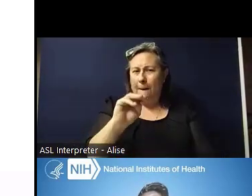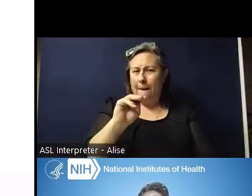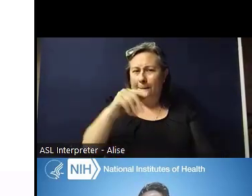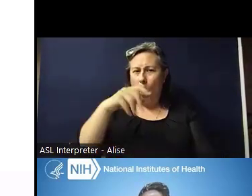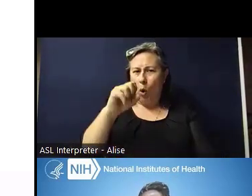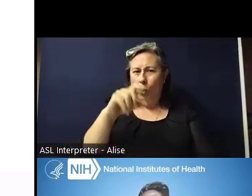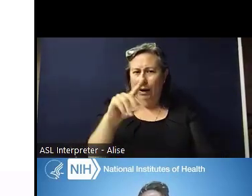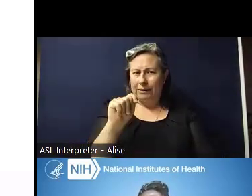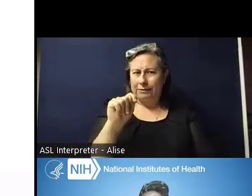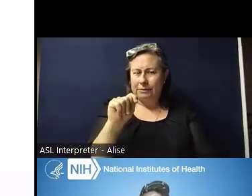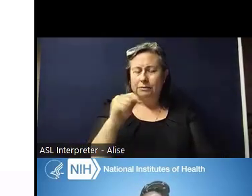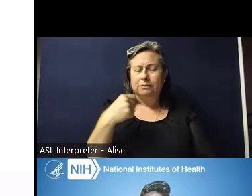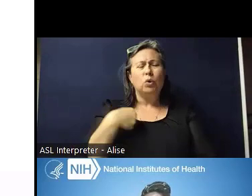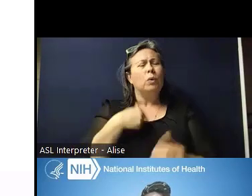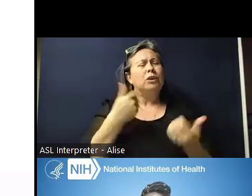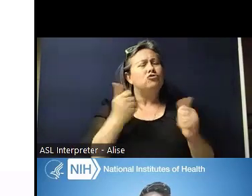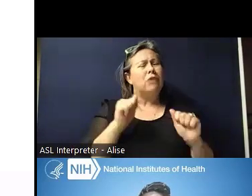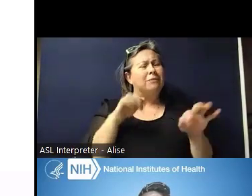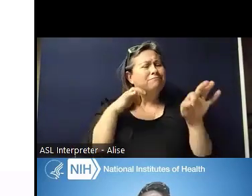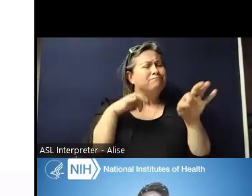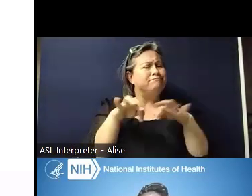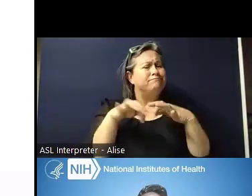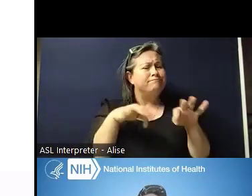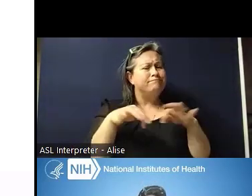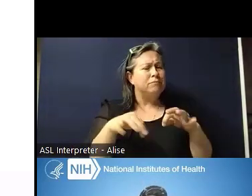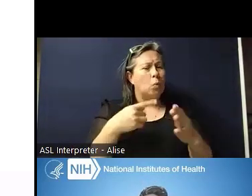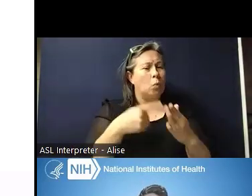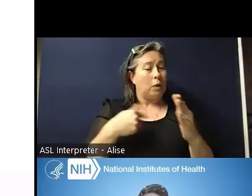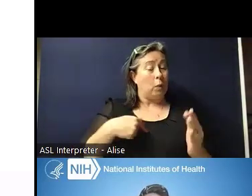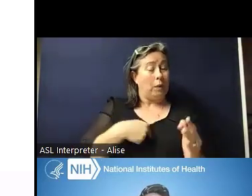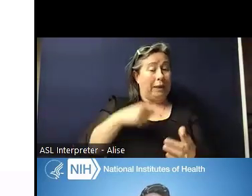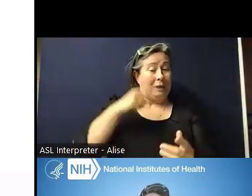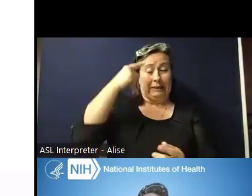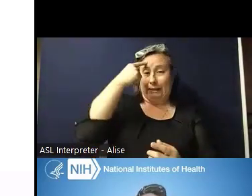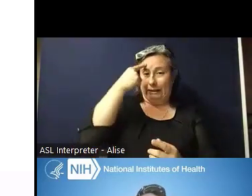we try to outline what we believe are activities